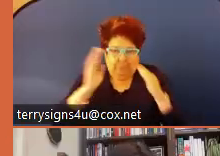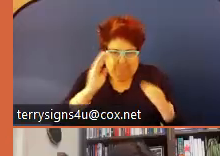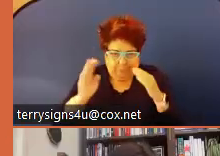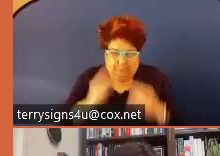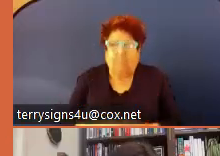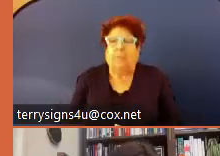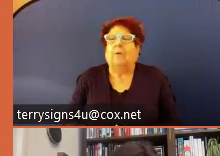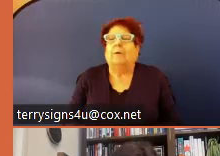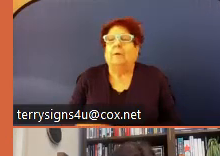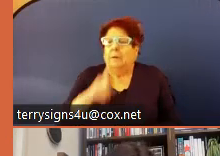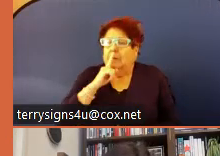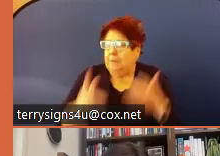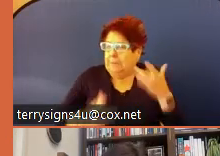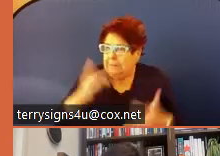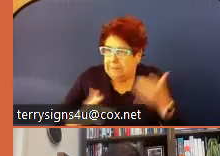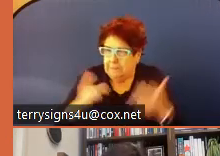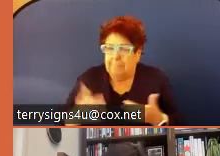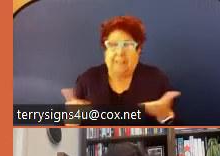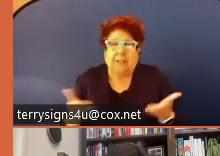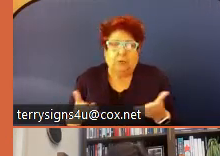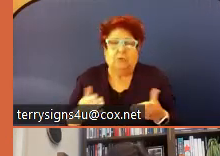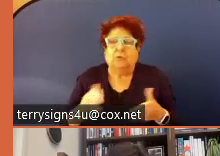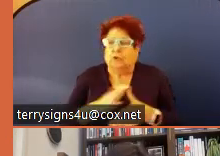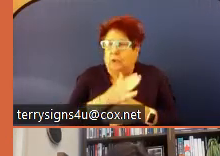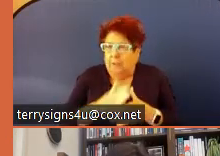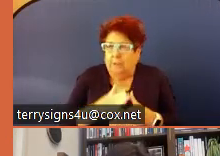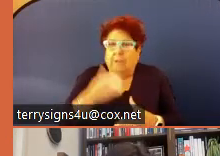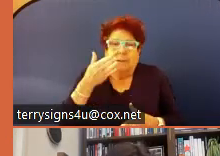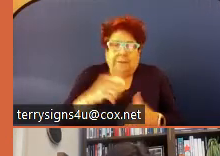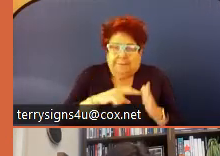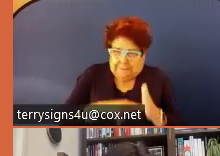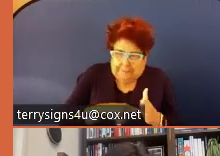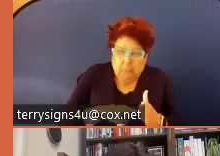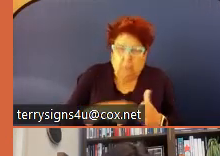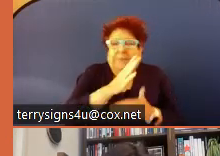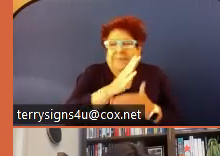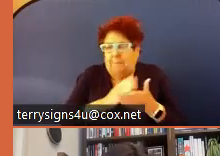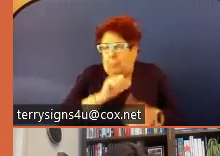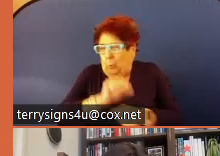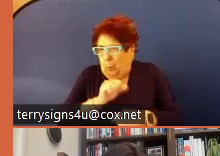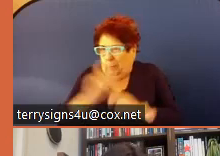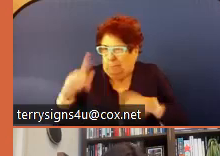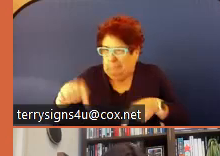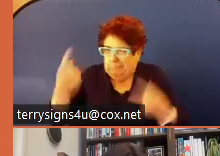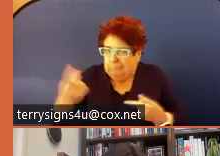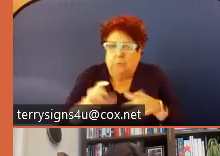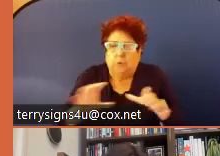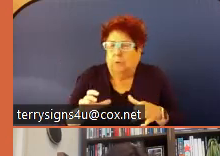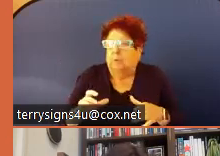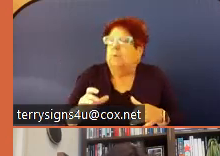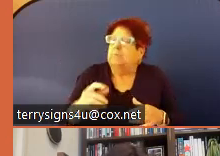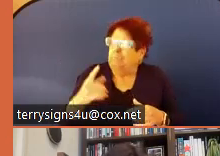to be here and share the example and the work we have been doing since about 2017 in the Orange